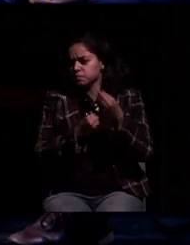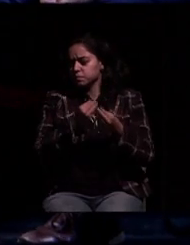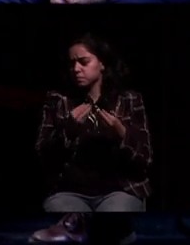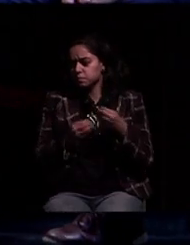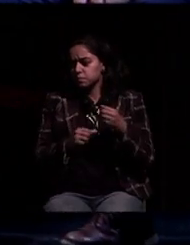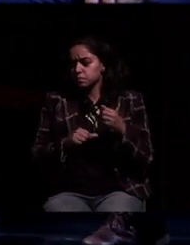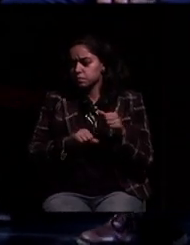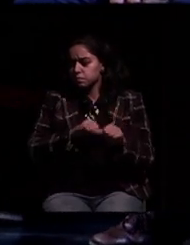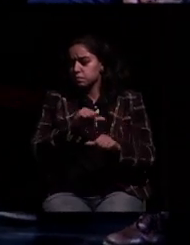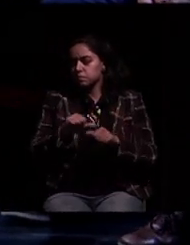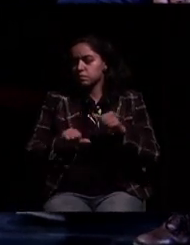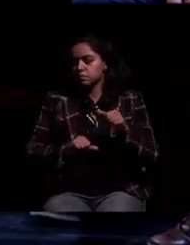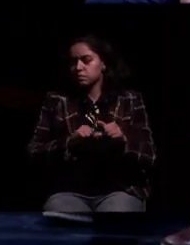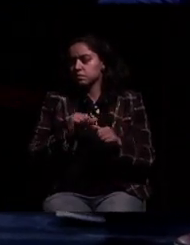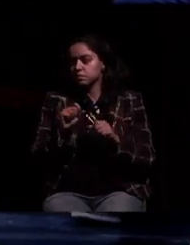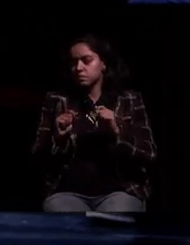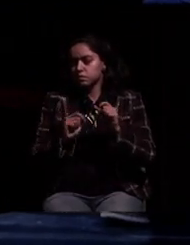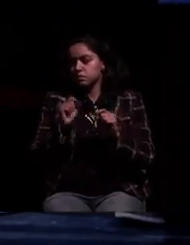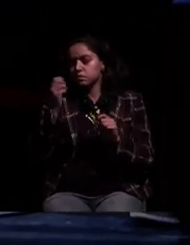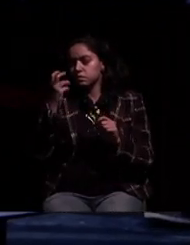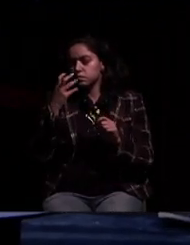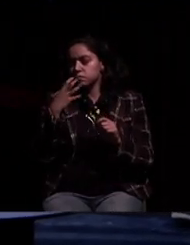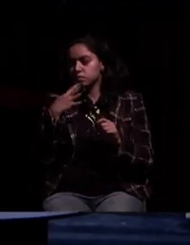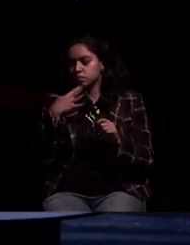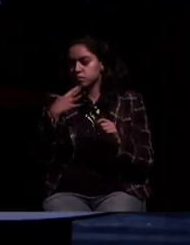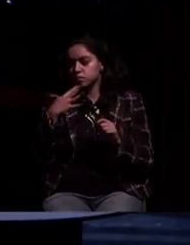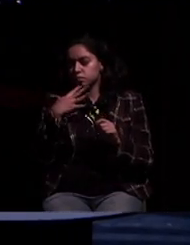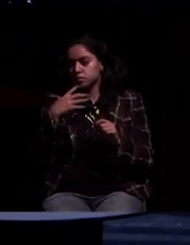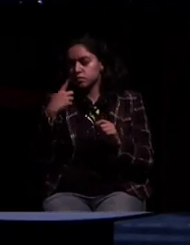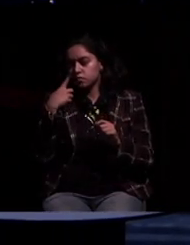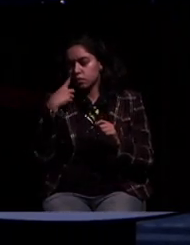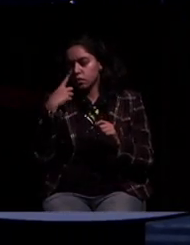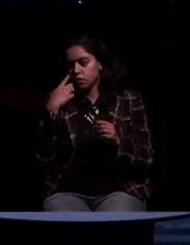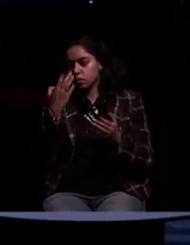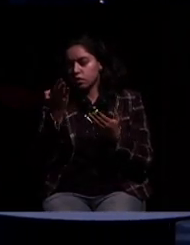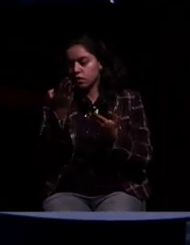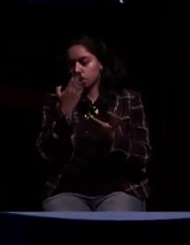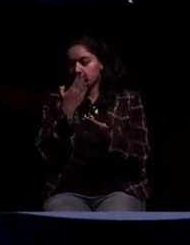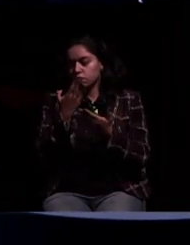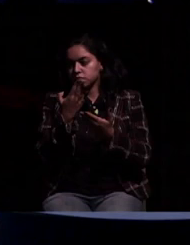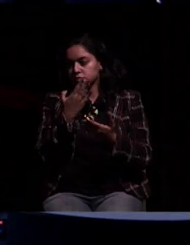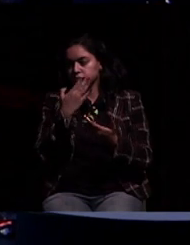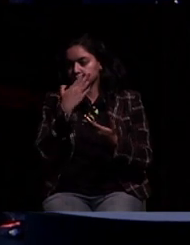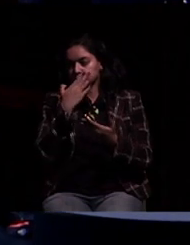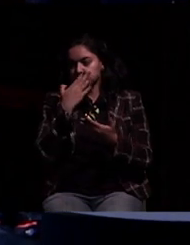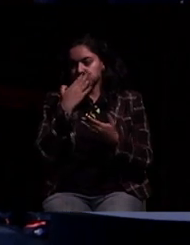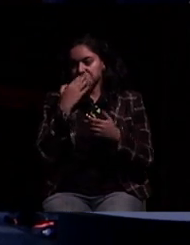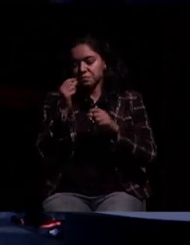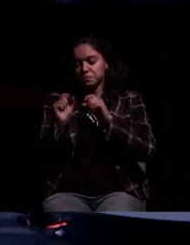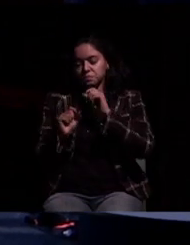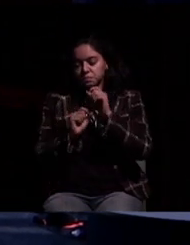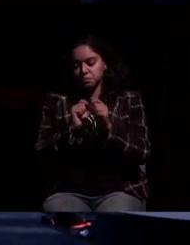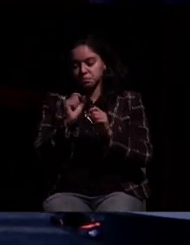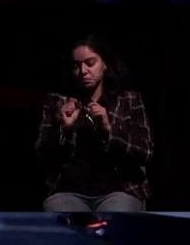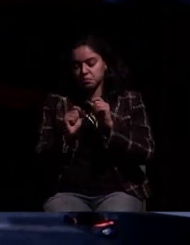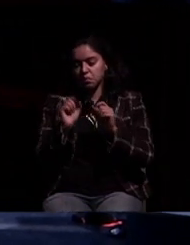face to face what we are experiencing